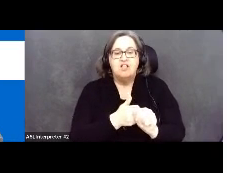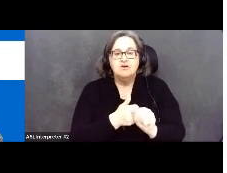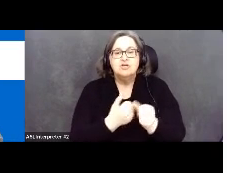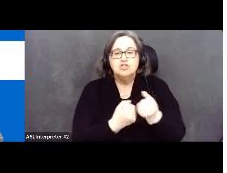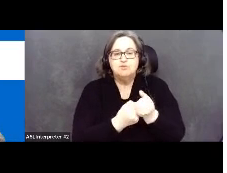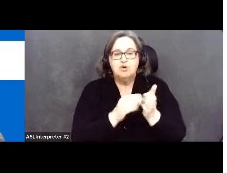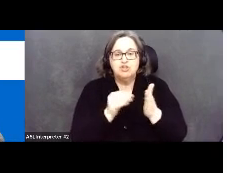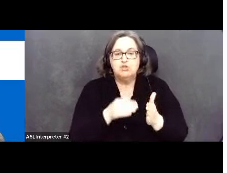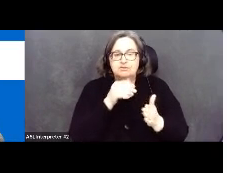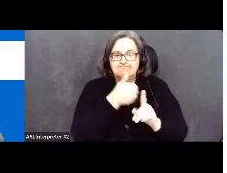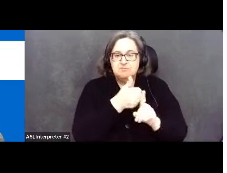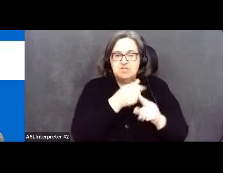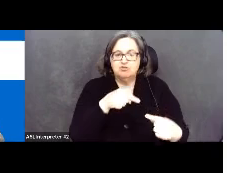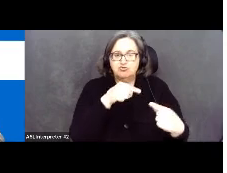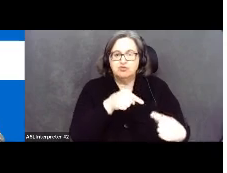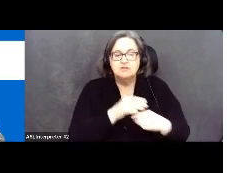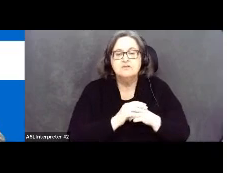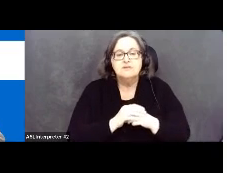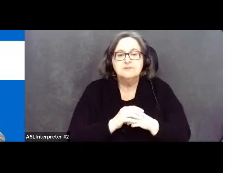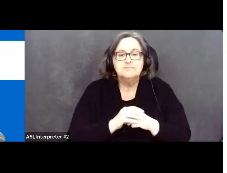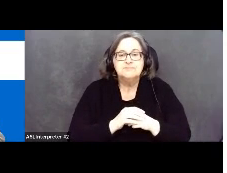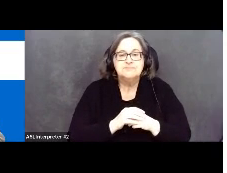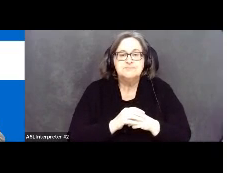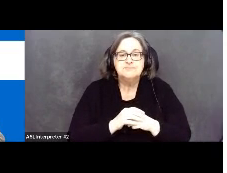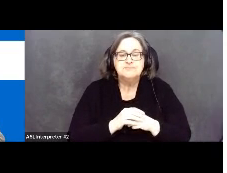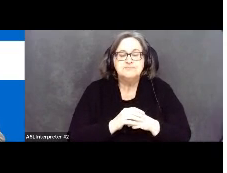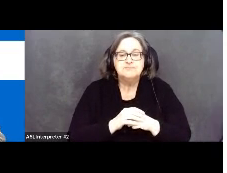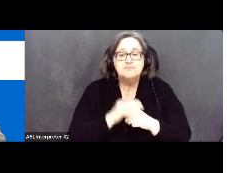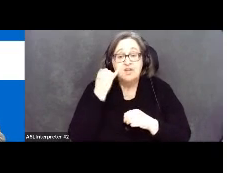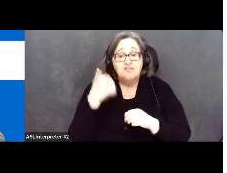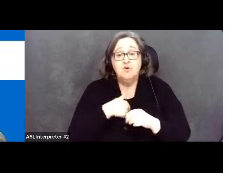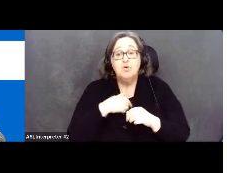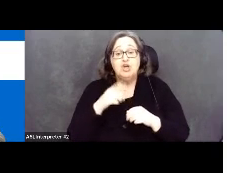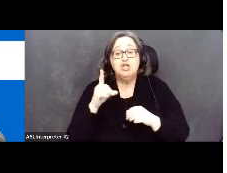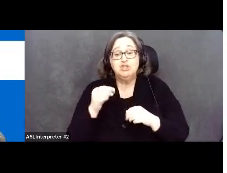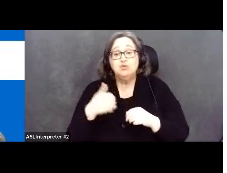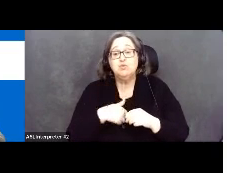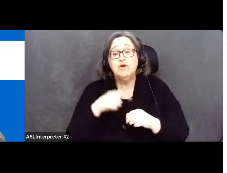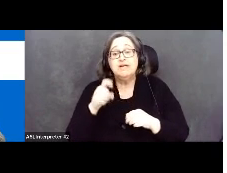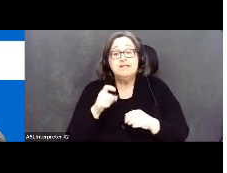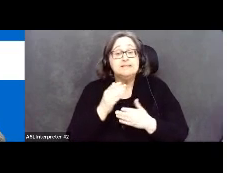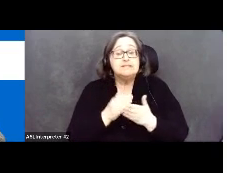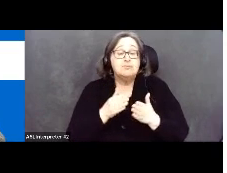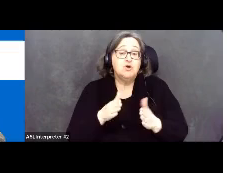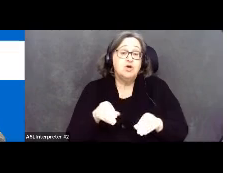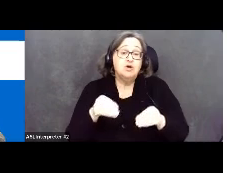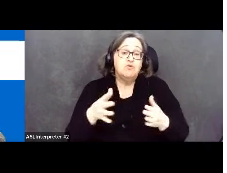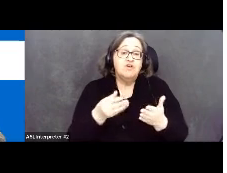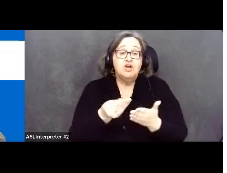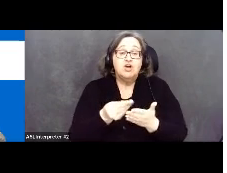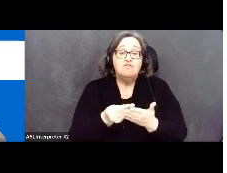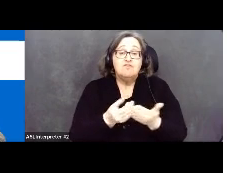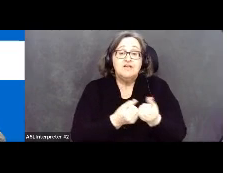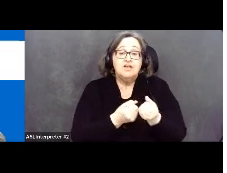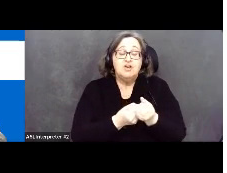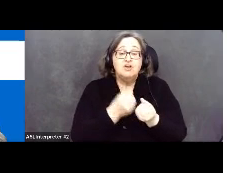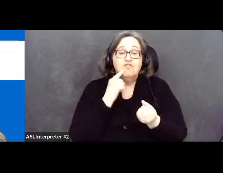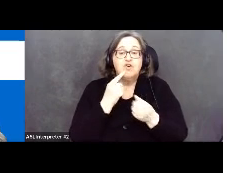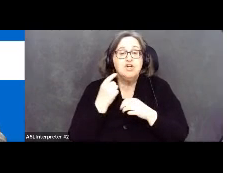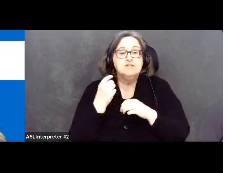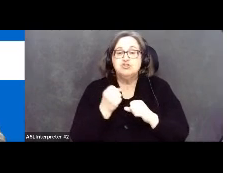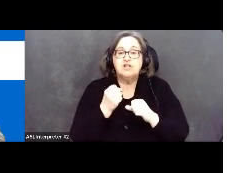Who is struggling? If we do, we need to somehow provide funding for solid training, not a